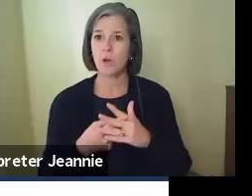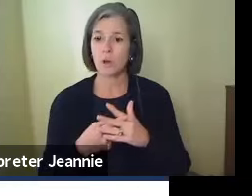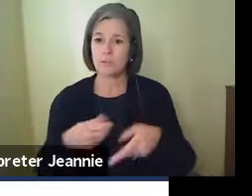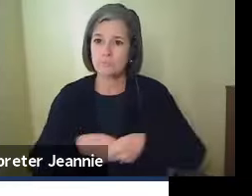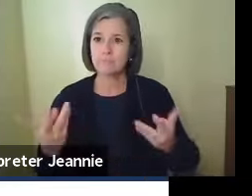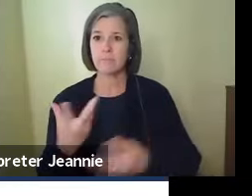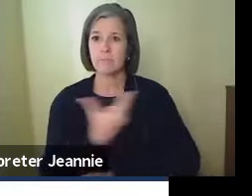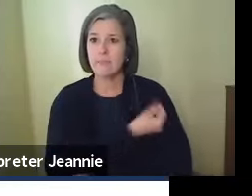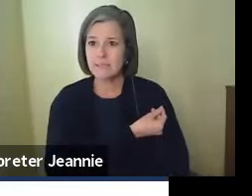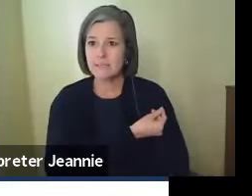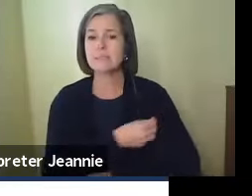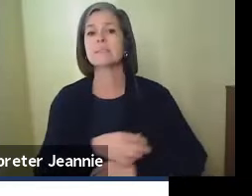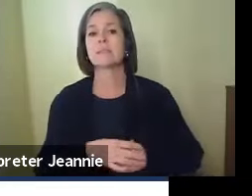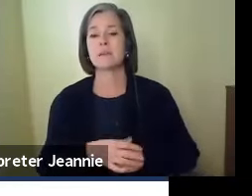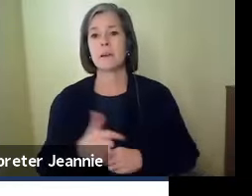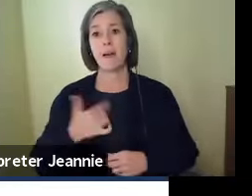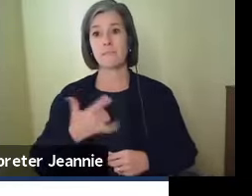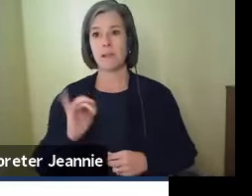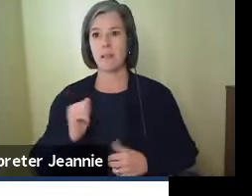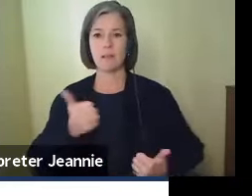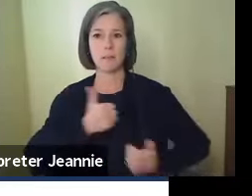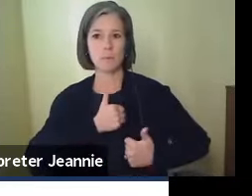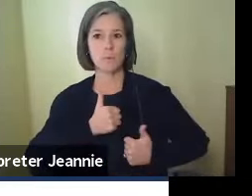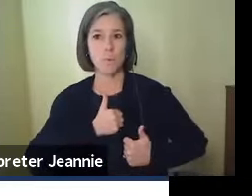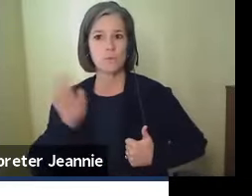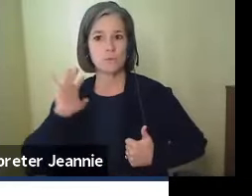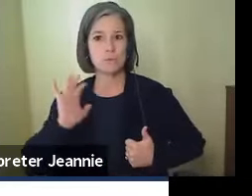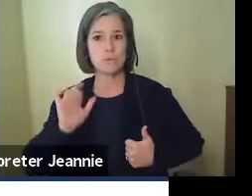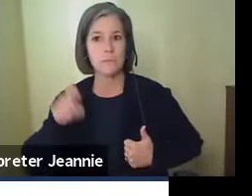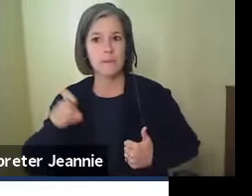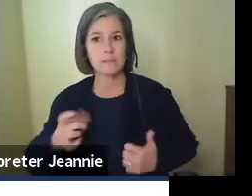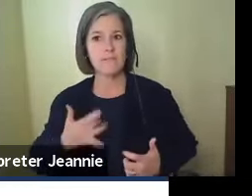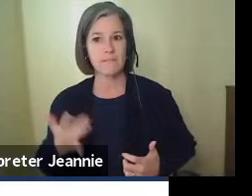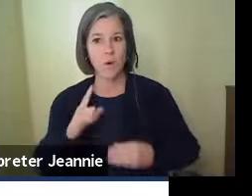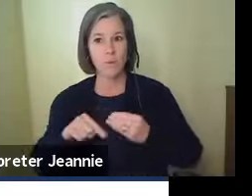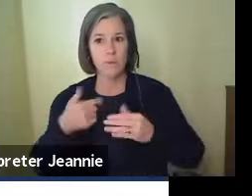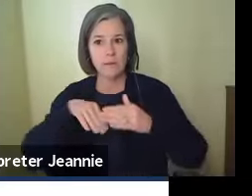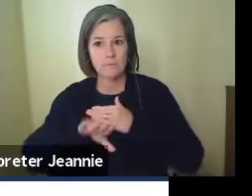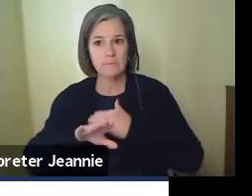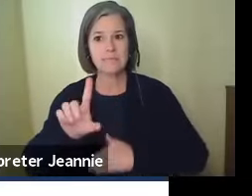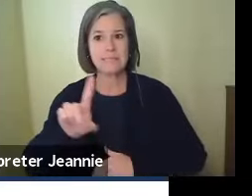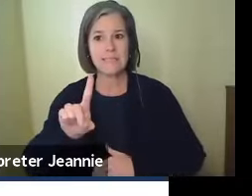out there, I almost feel like the soldiers must have felt whenever we went in for D-day. You know, we still